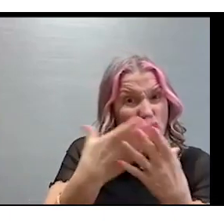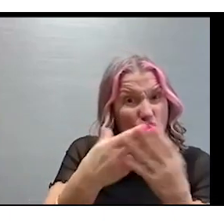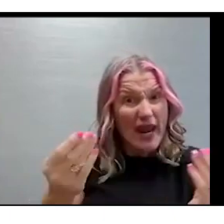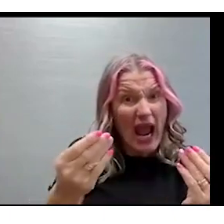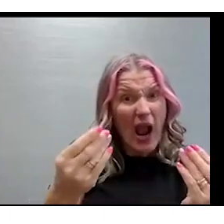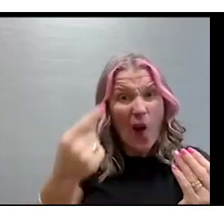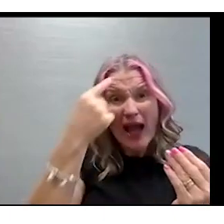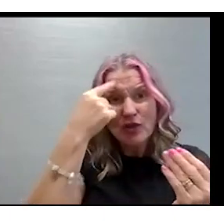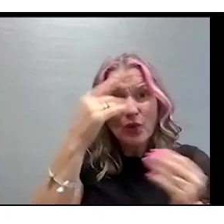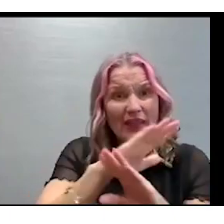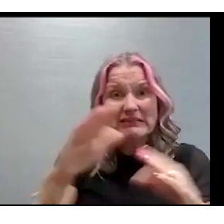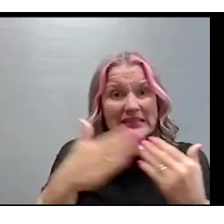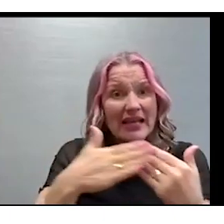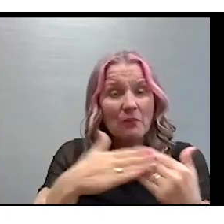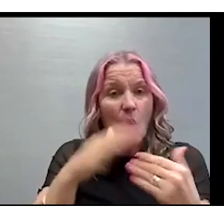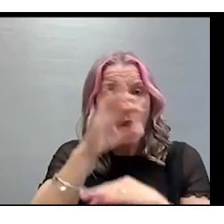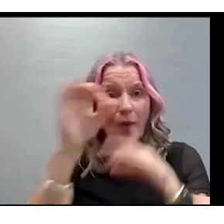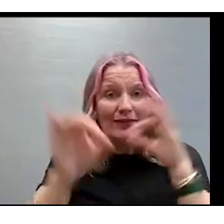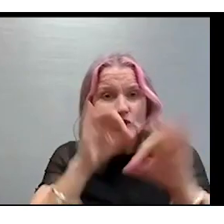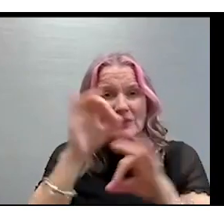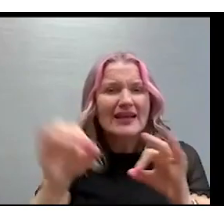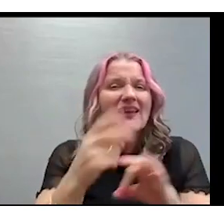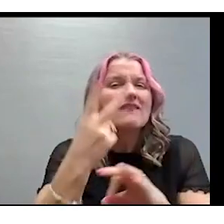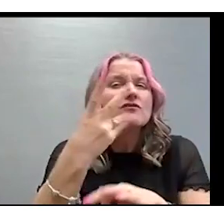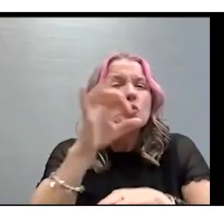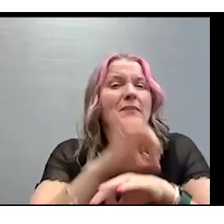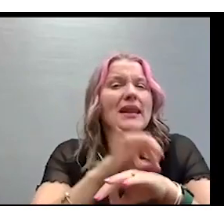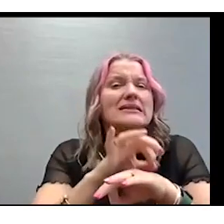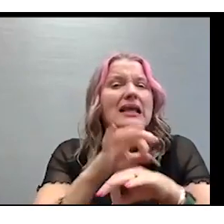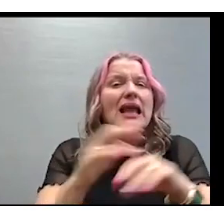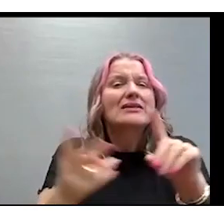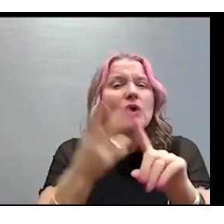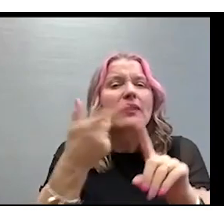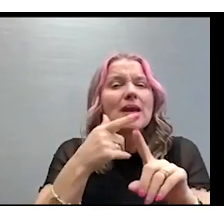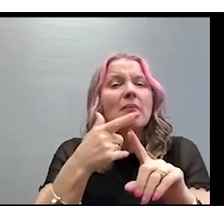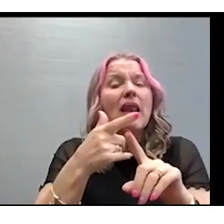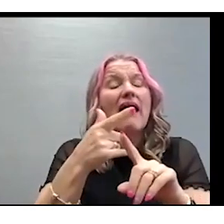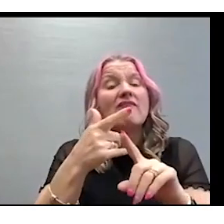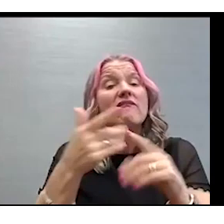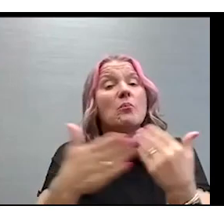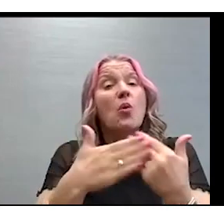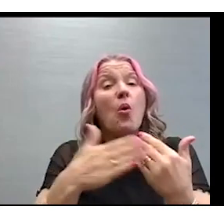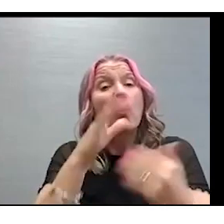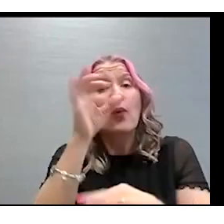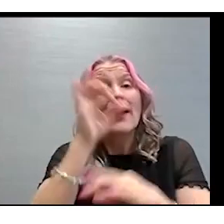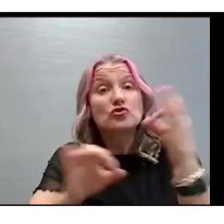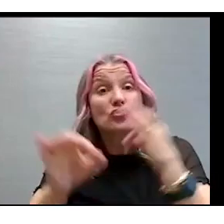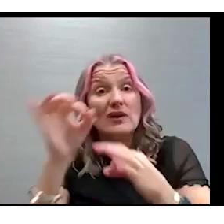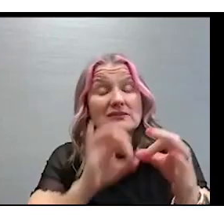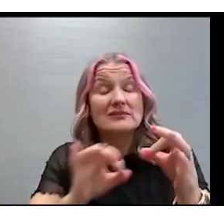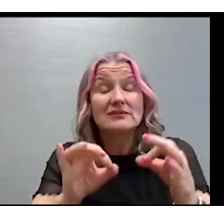questions in the chat window. I'll give it 2 minutes in case anything else pops up. I hope this was useful.